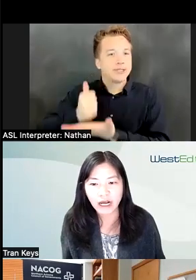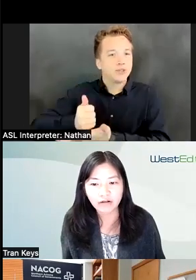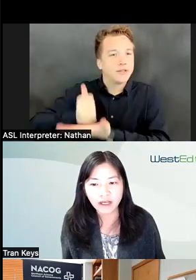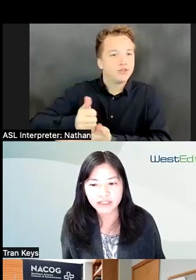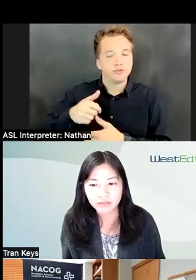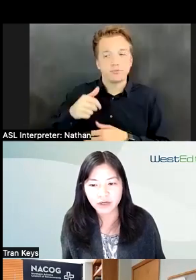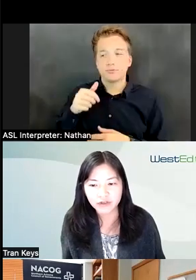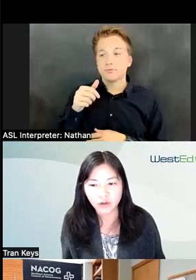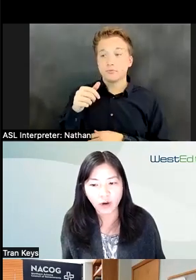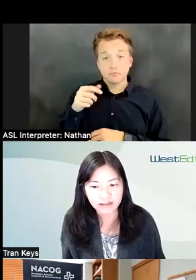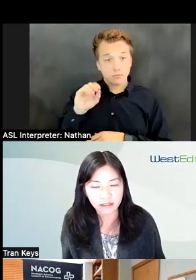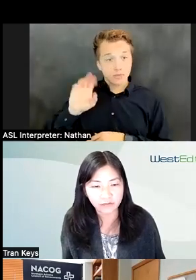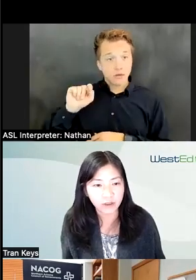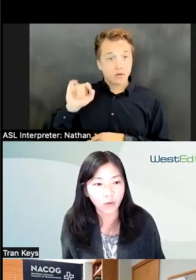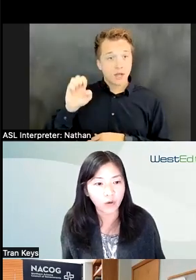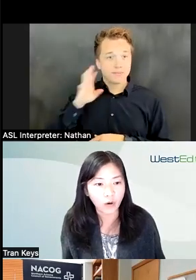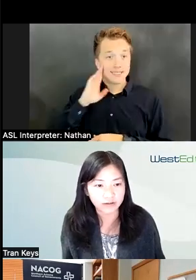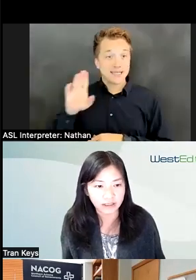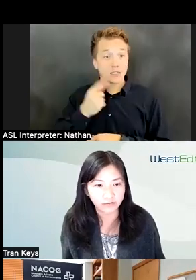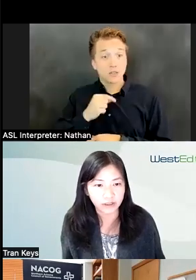So, outcomes can be measured quantitatively or qualitatively.